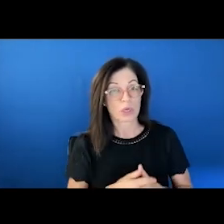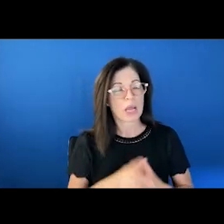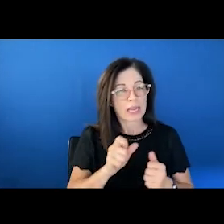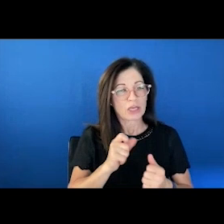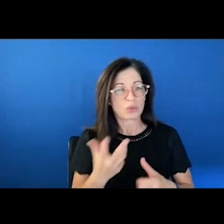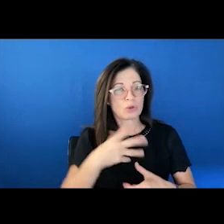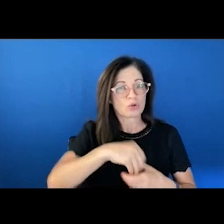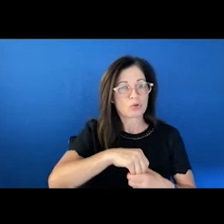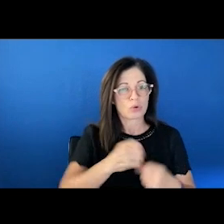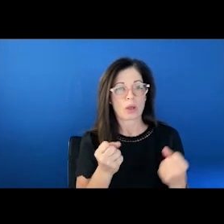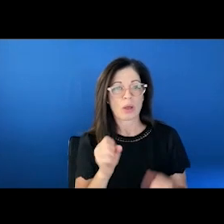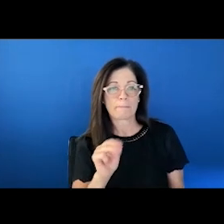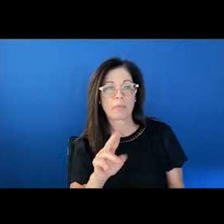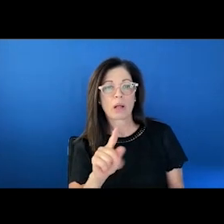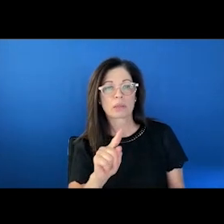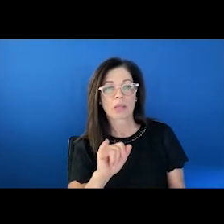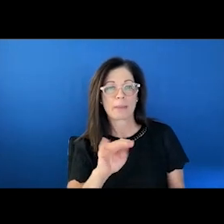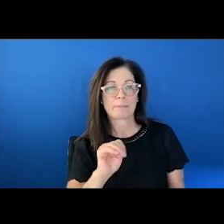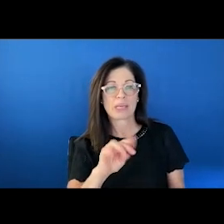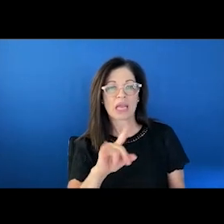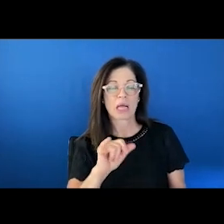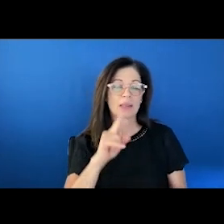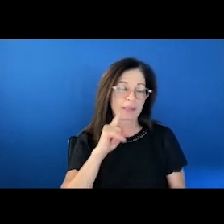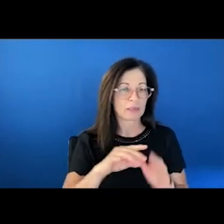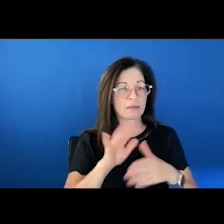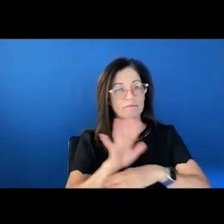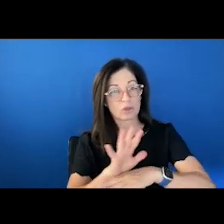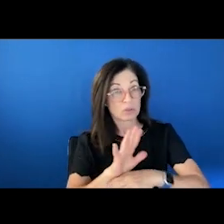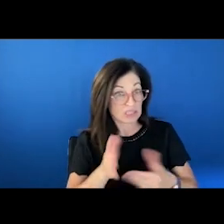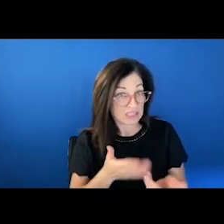Can you integrate multimedia (like videos) into it easily?